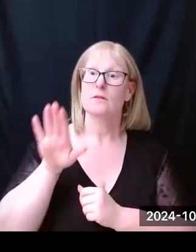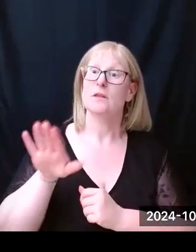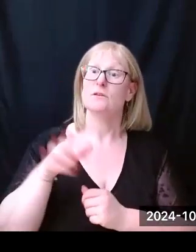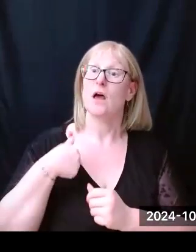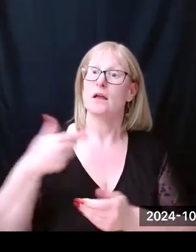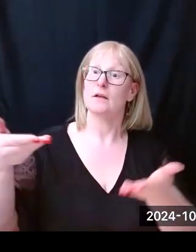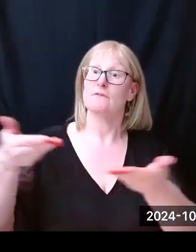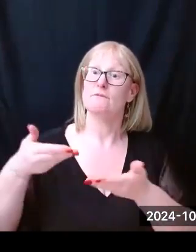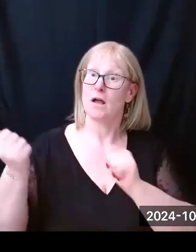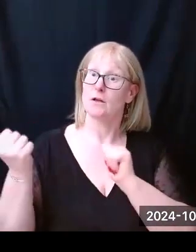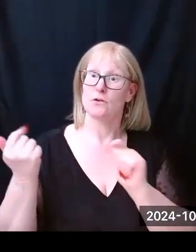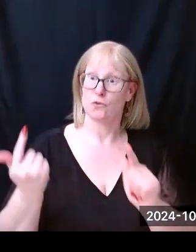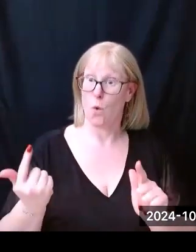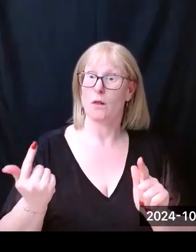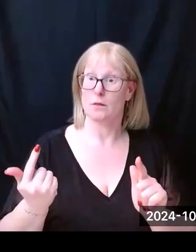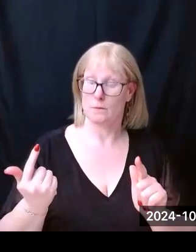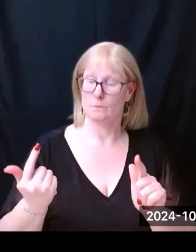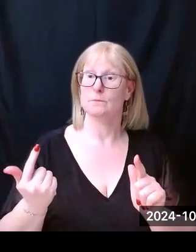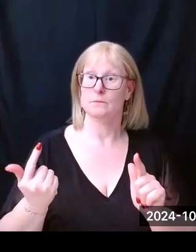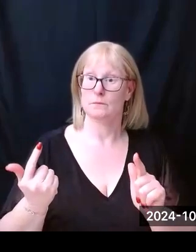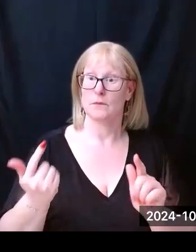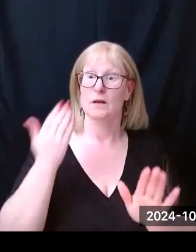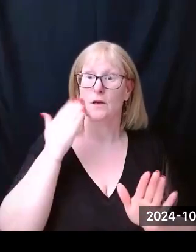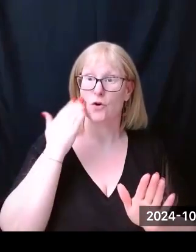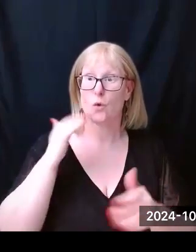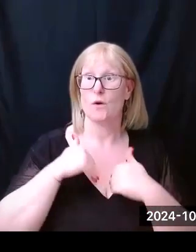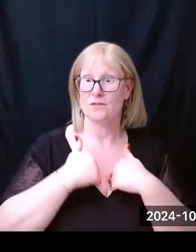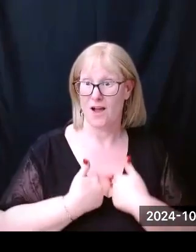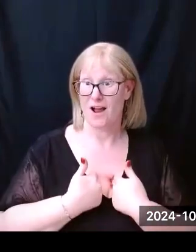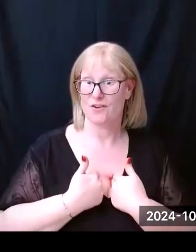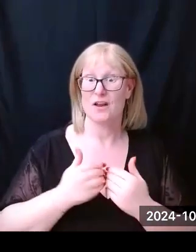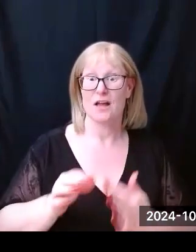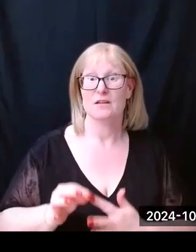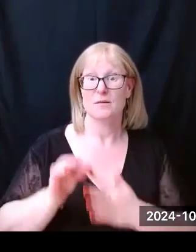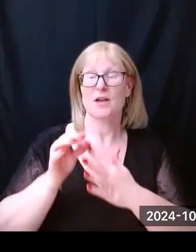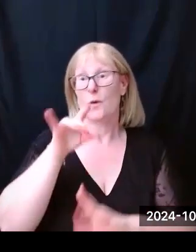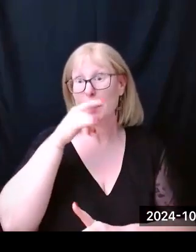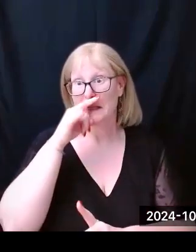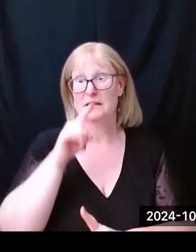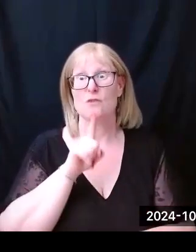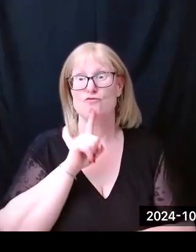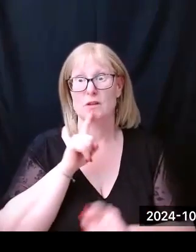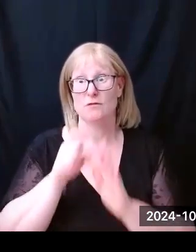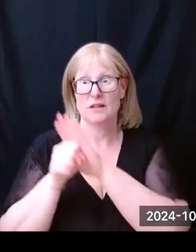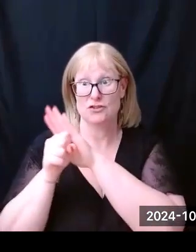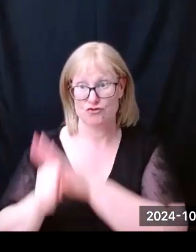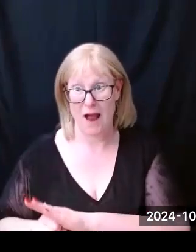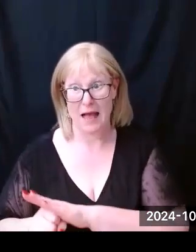because I know we're tired, especially when kids get really stressed it pulls us out of our green